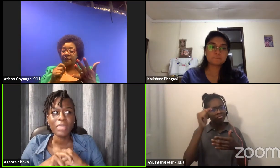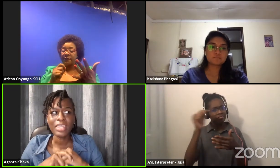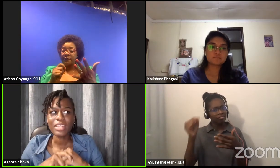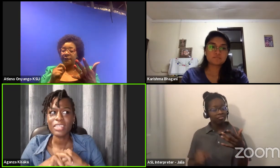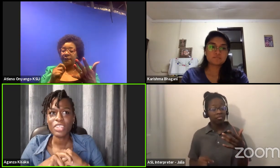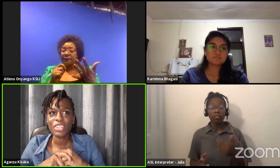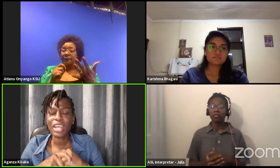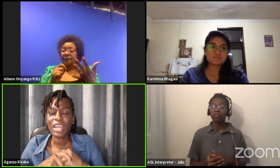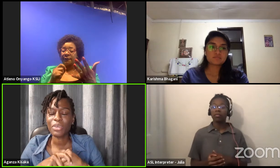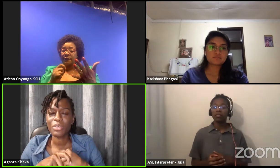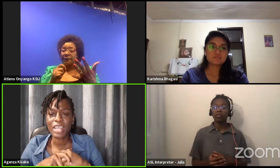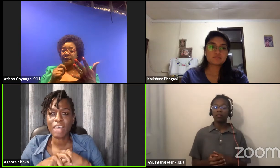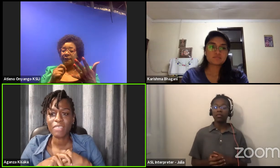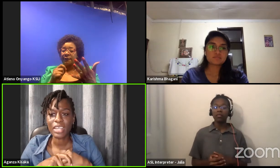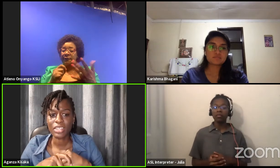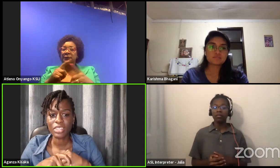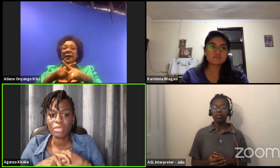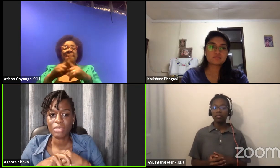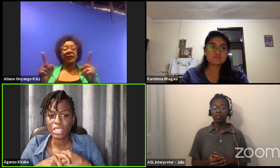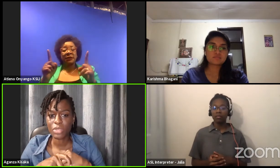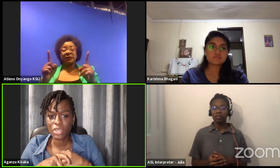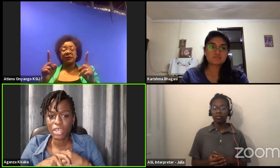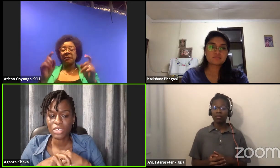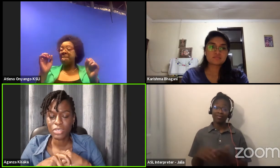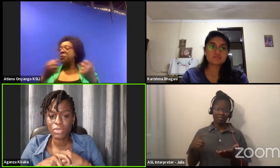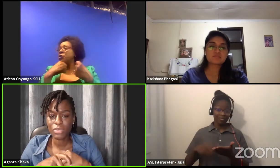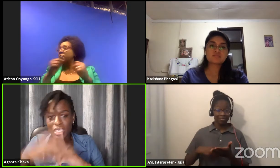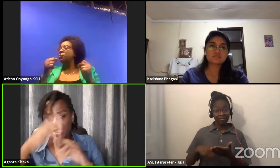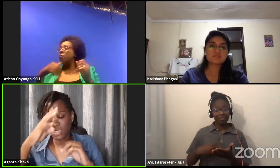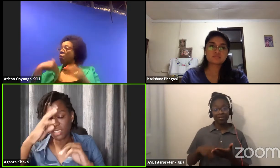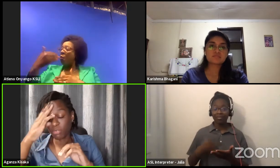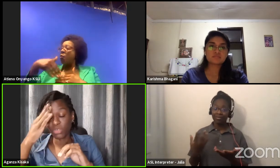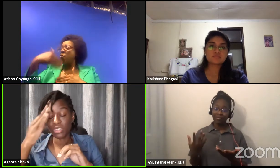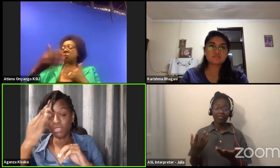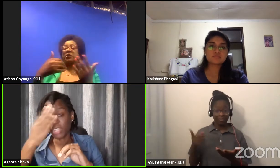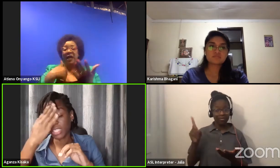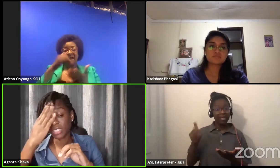But then you can always have that, there's some days when you really need to self-motivate